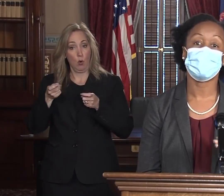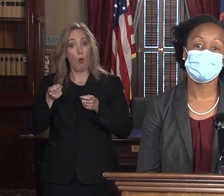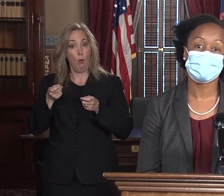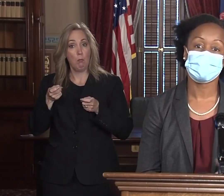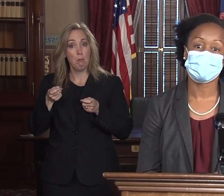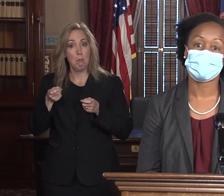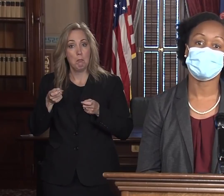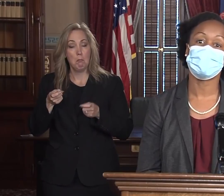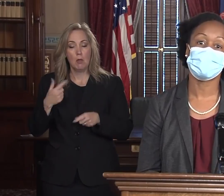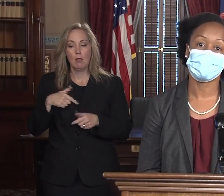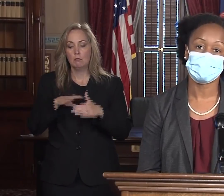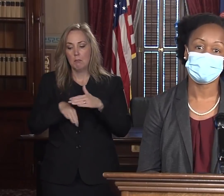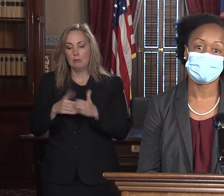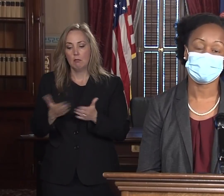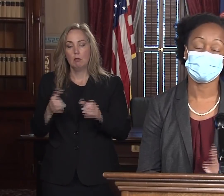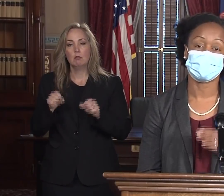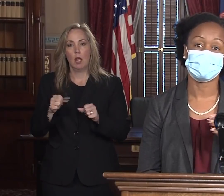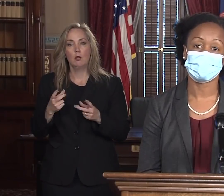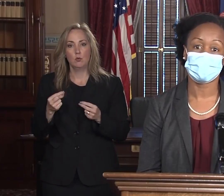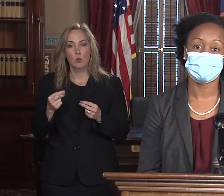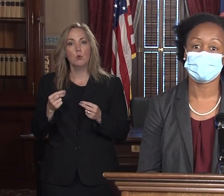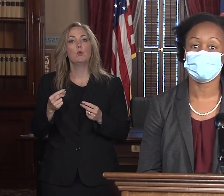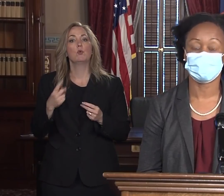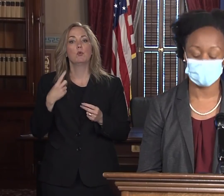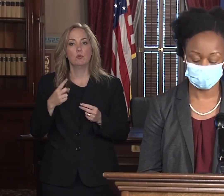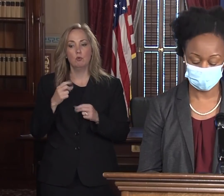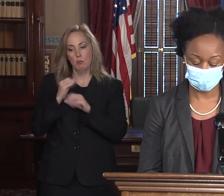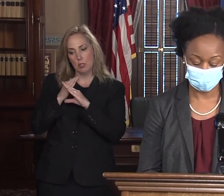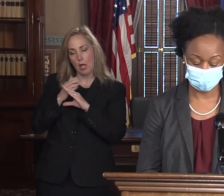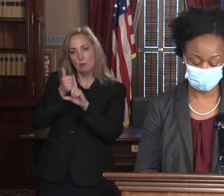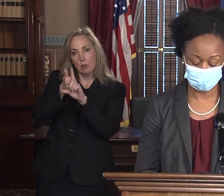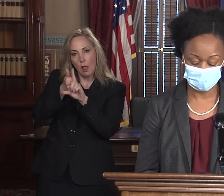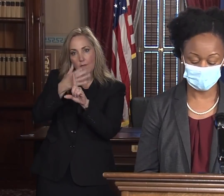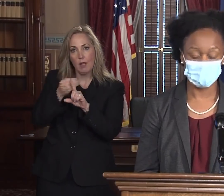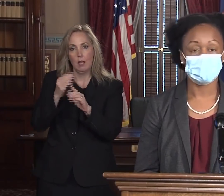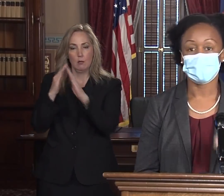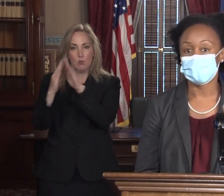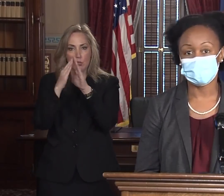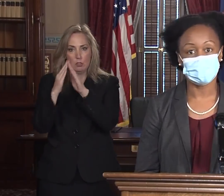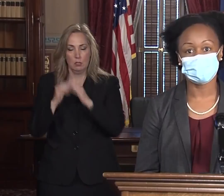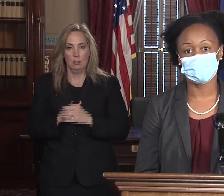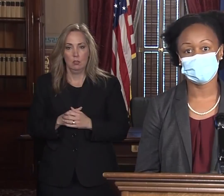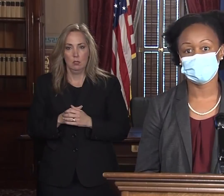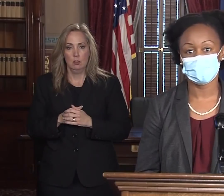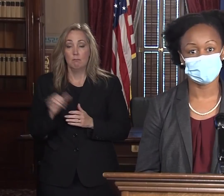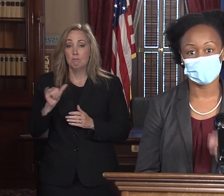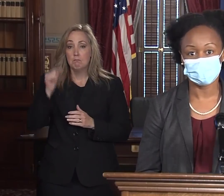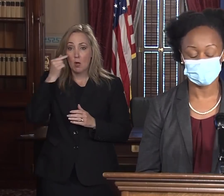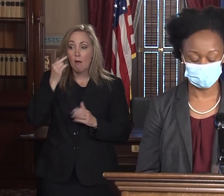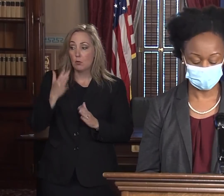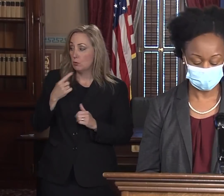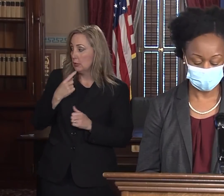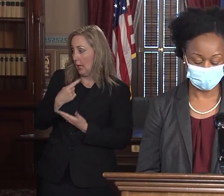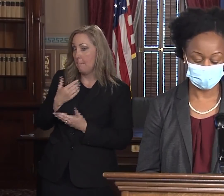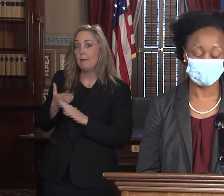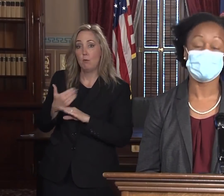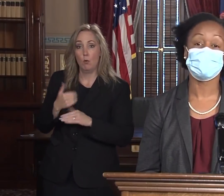WE HAVE WHAT IT TAKES TO GET CONTROL OF THIS VIRUS AND WE HAVE DONE IT BEFORE. THERE IS BASIC THINGS THAT EVERYONE CAN DO TO PROTECT